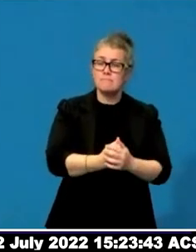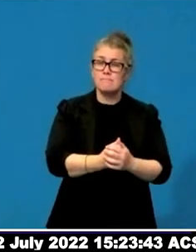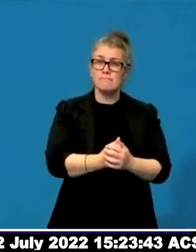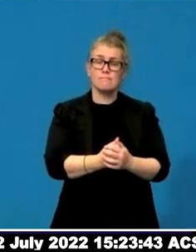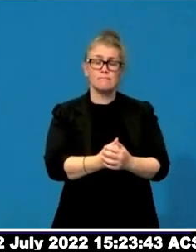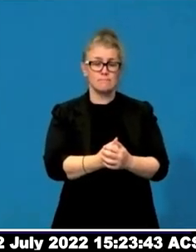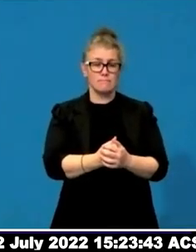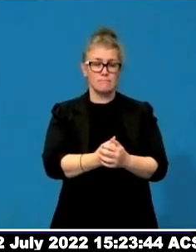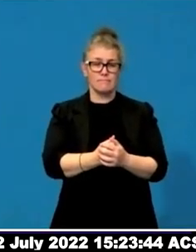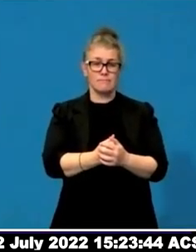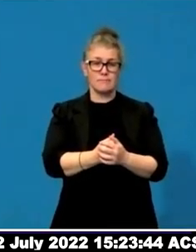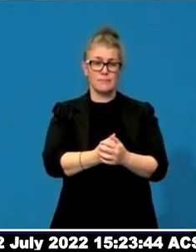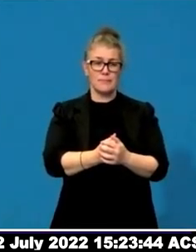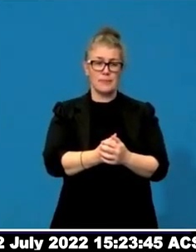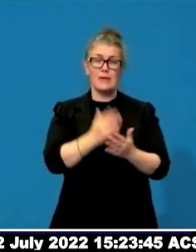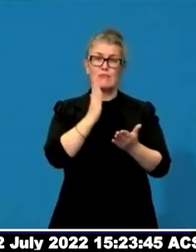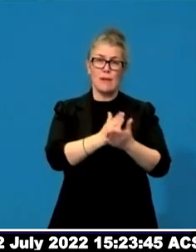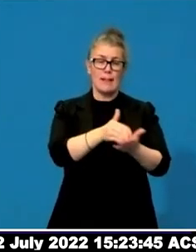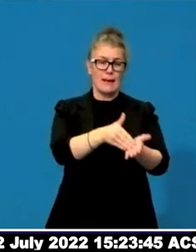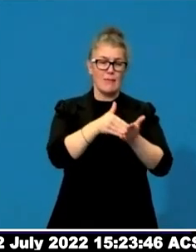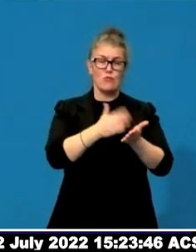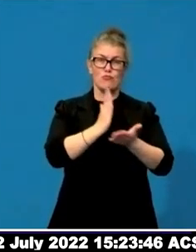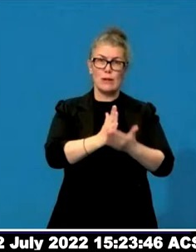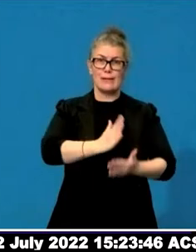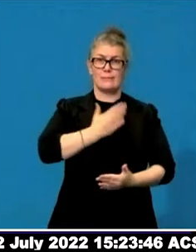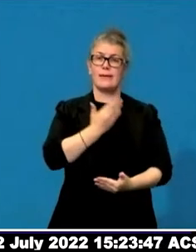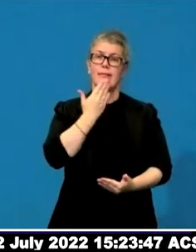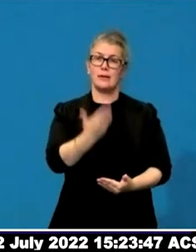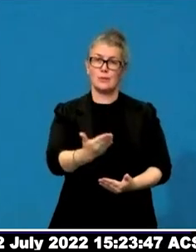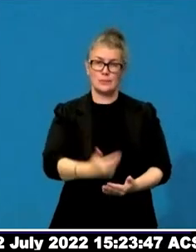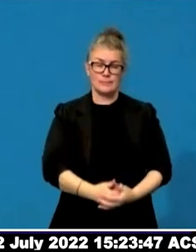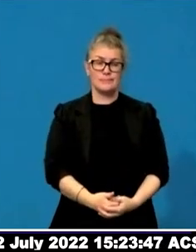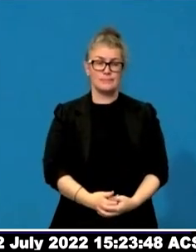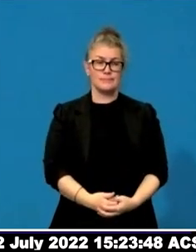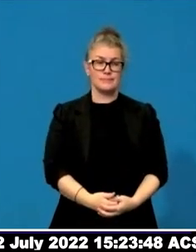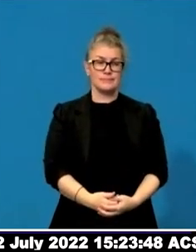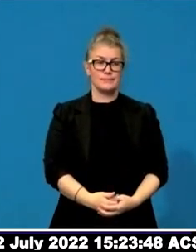It's been very helpful and very interesting. Thank you. Mr Griffin.